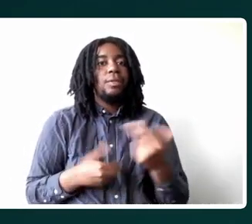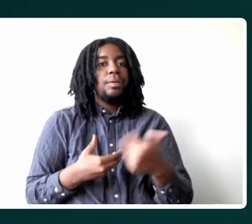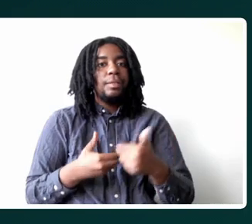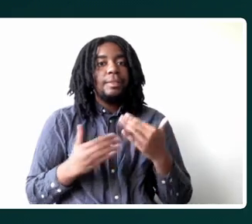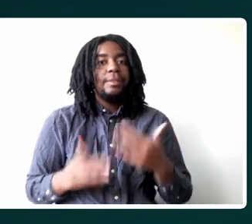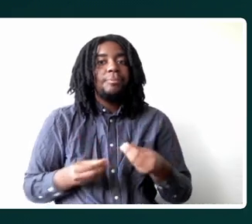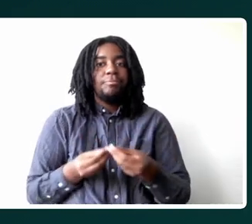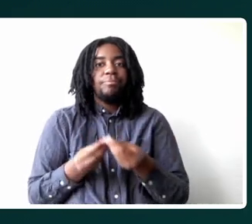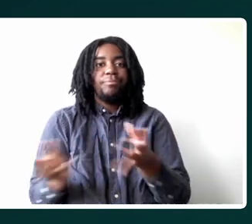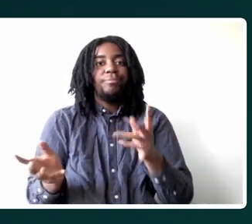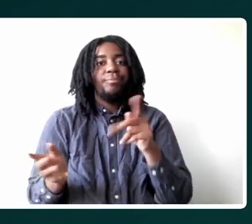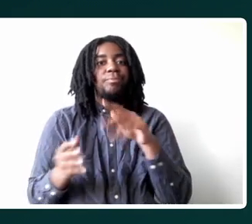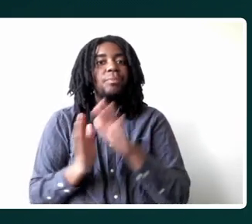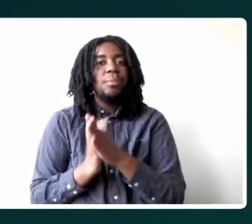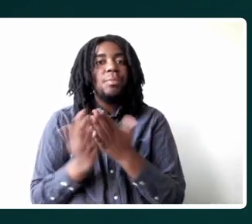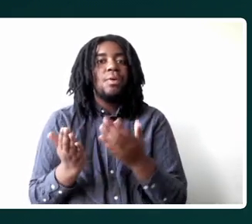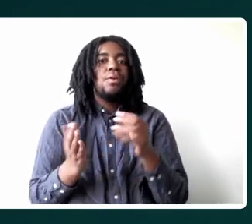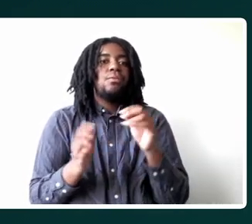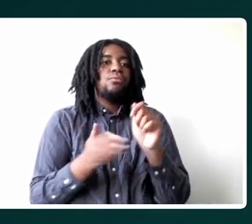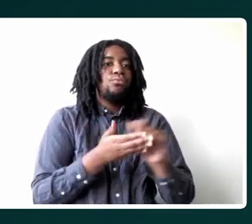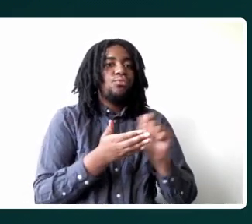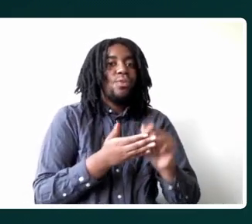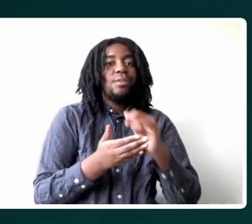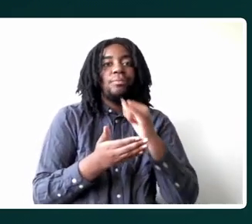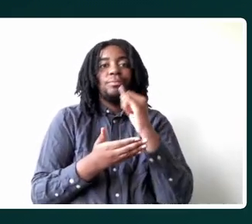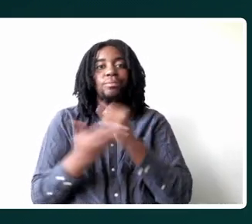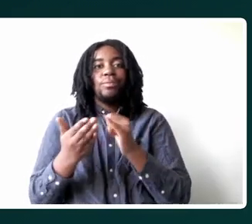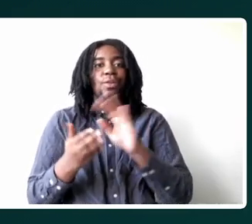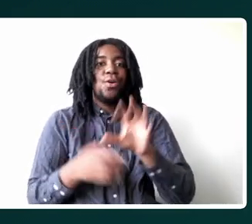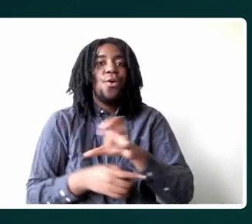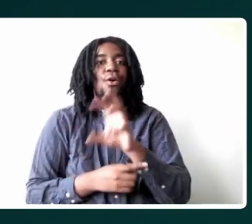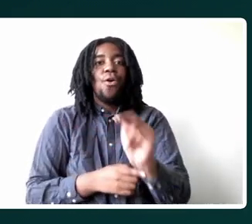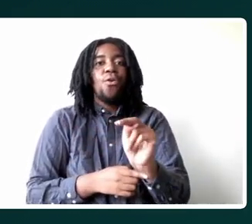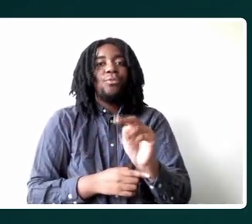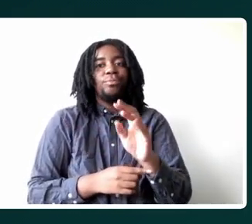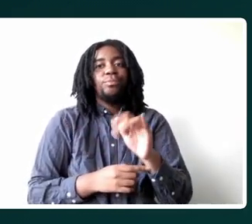and then wrote and illustrated their own La Vida de autobiographies inspired by these